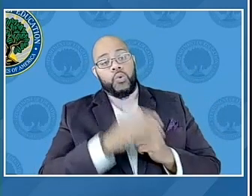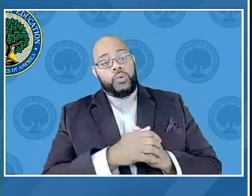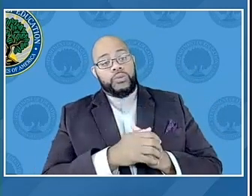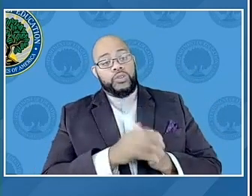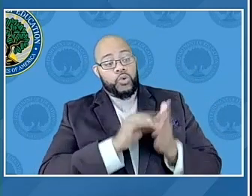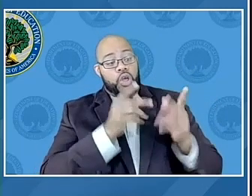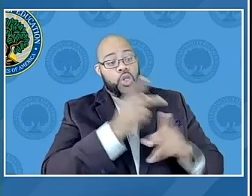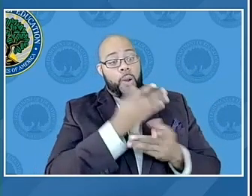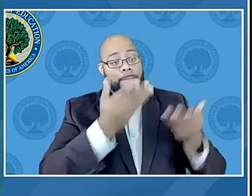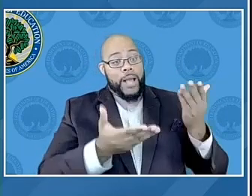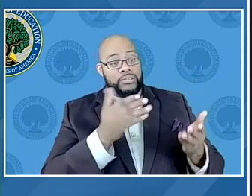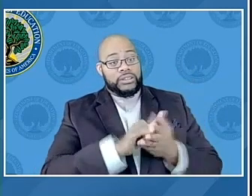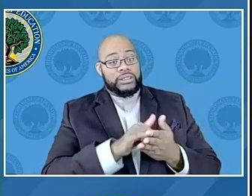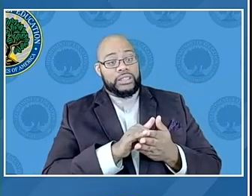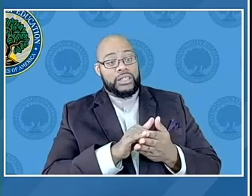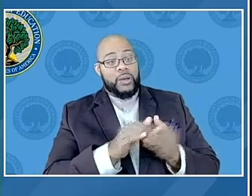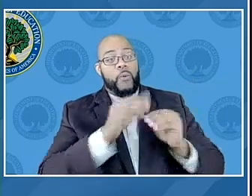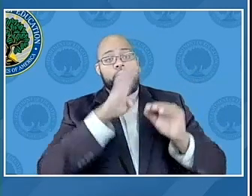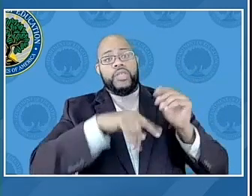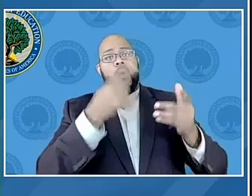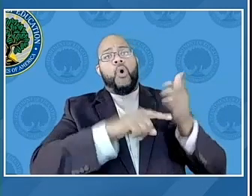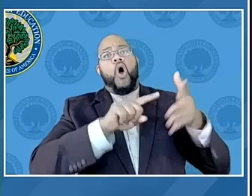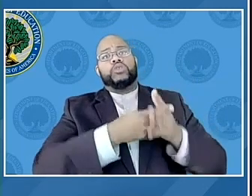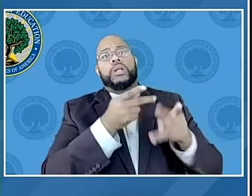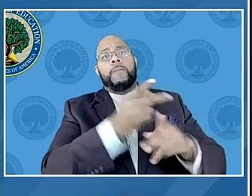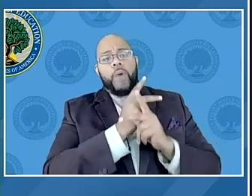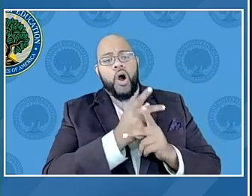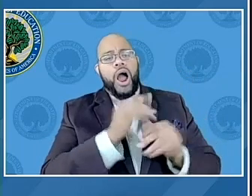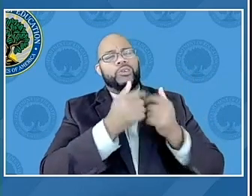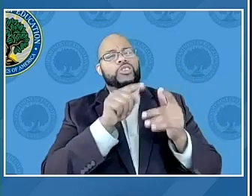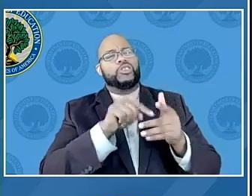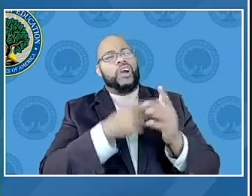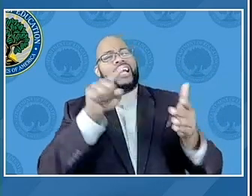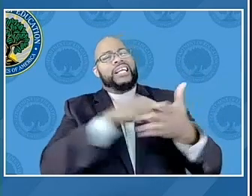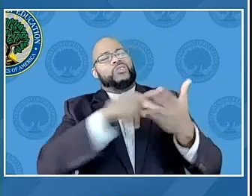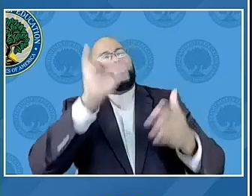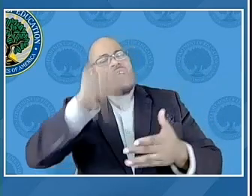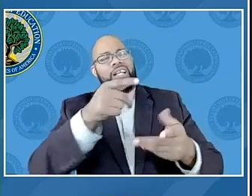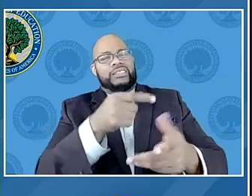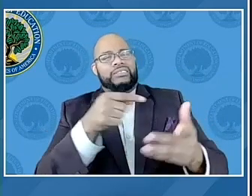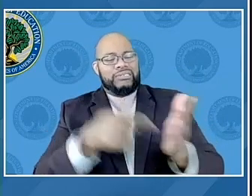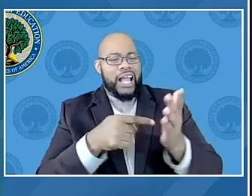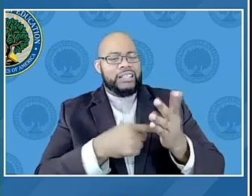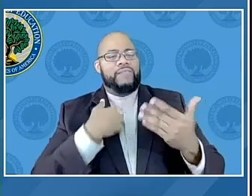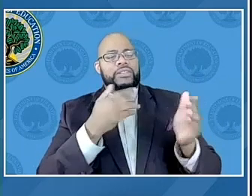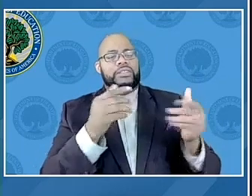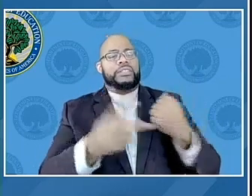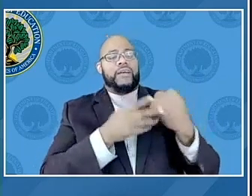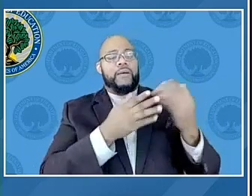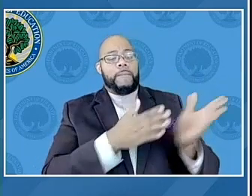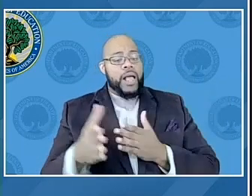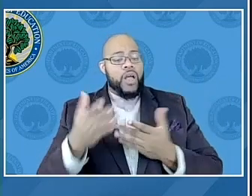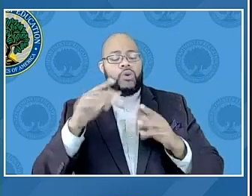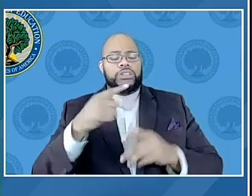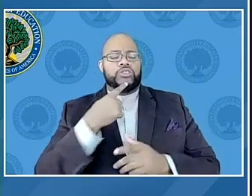that are more than what they originally borrowed, how can we start to cancel that debt? We have a SAVE Plan that has already started to address interest, but how do we